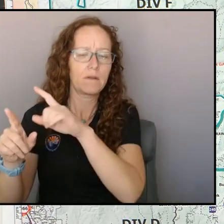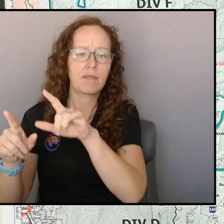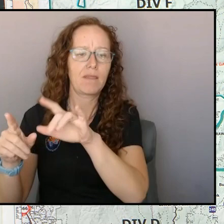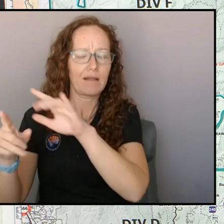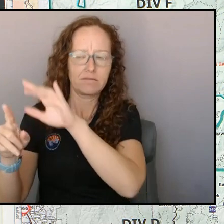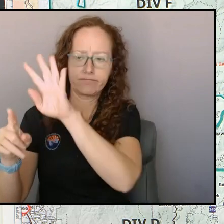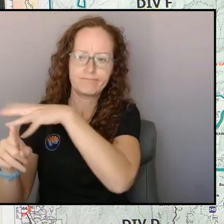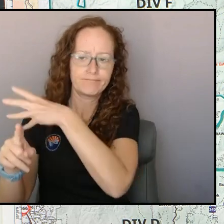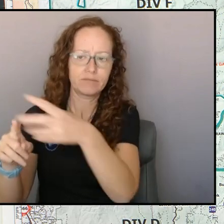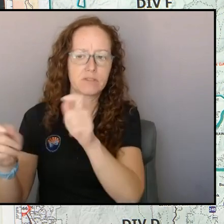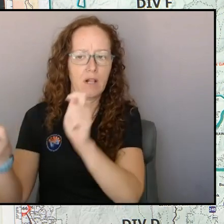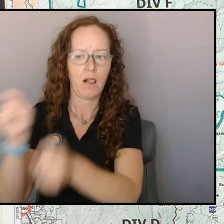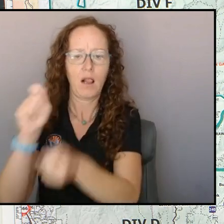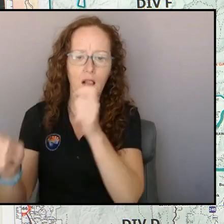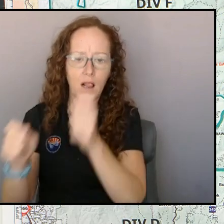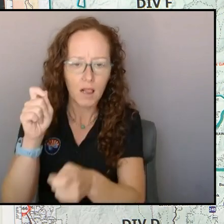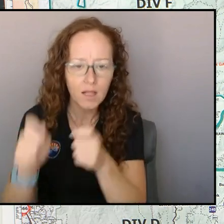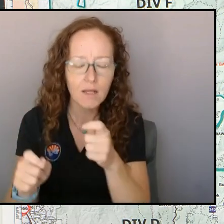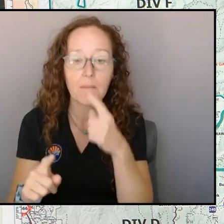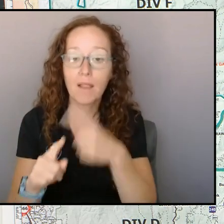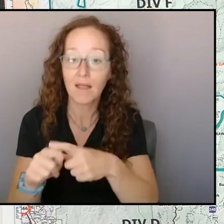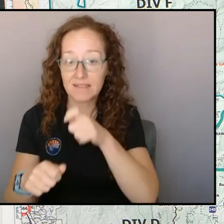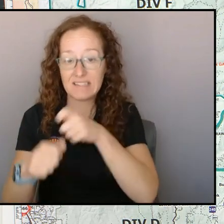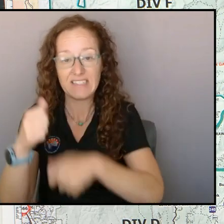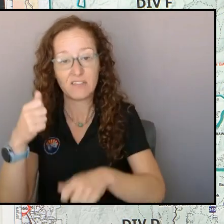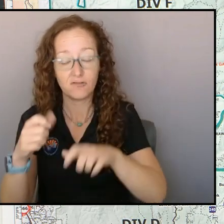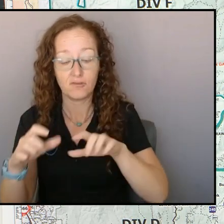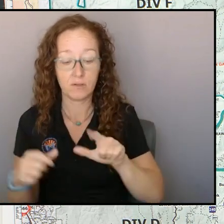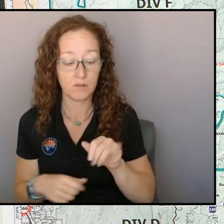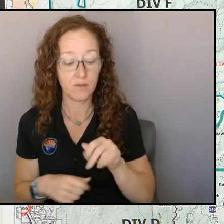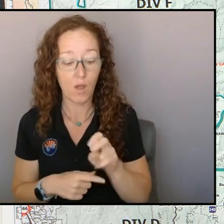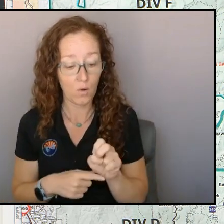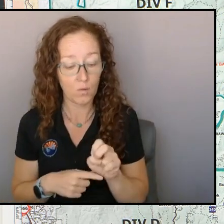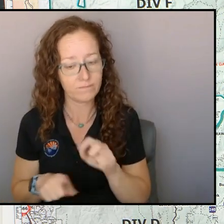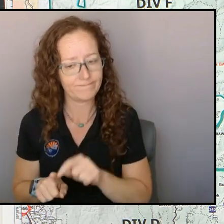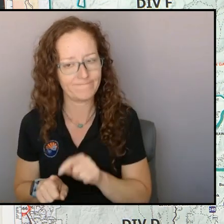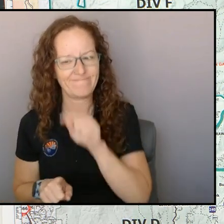each zone on this fire. As we go into the long term, we're